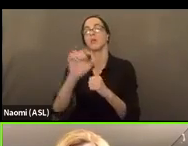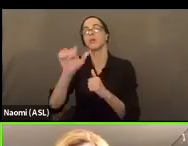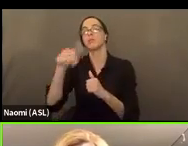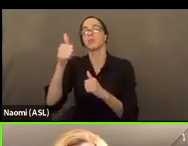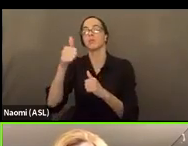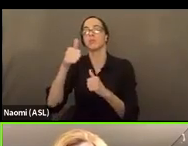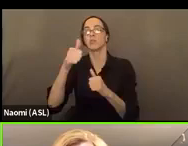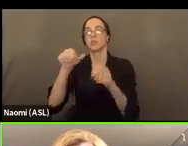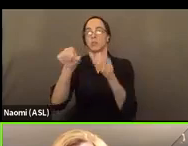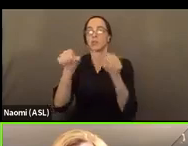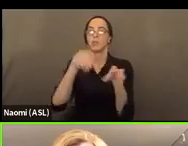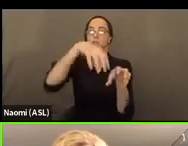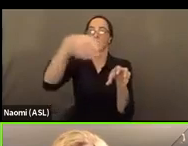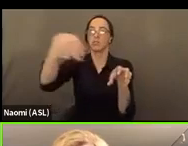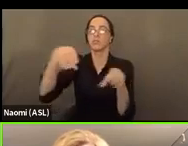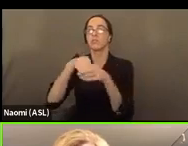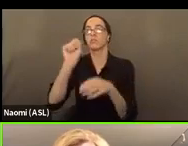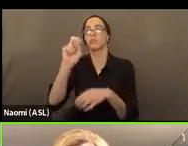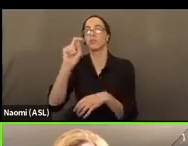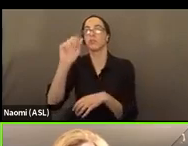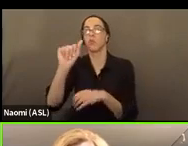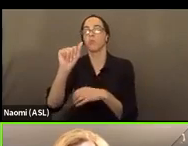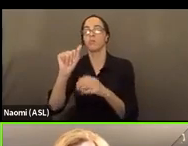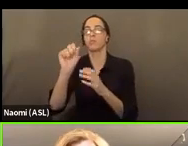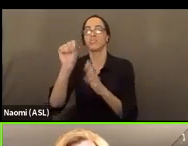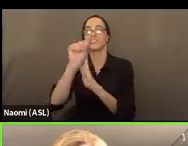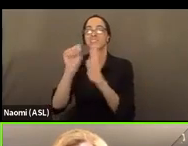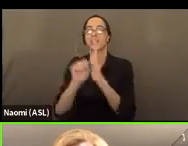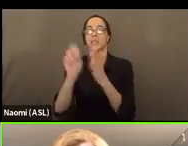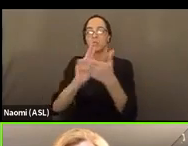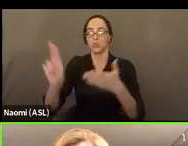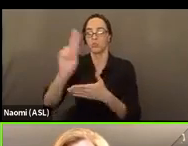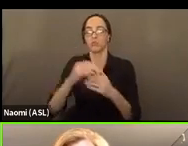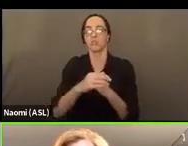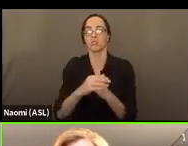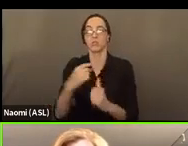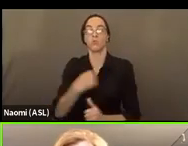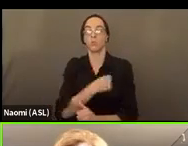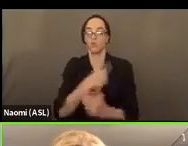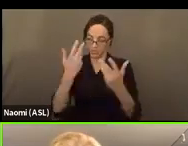those people who are over the age of 60 or disabled and need housing during coven